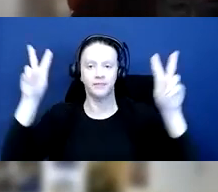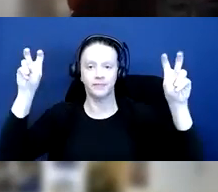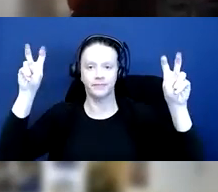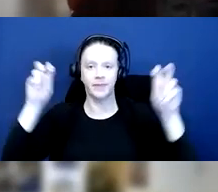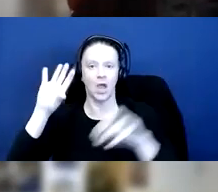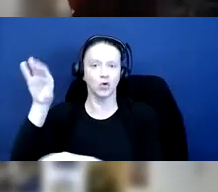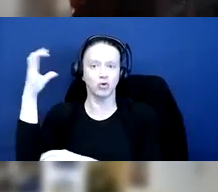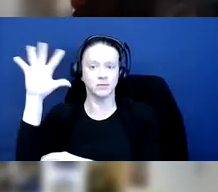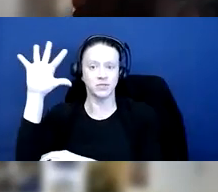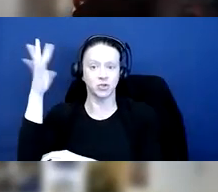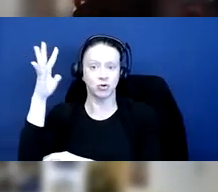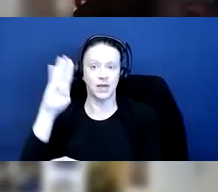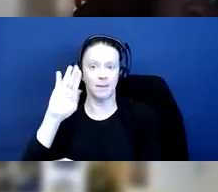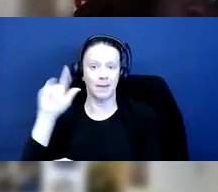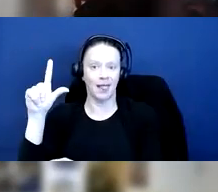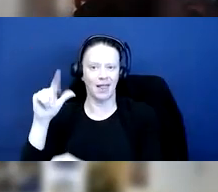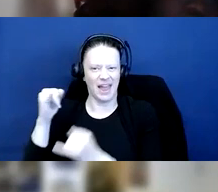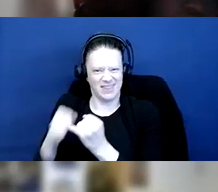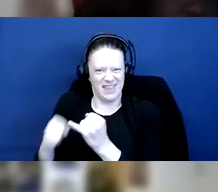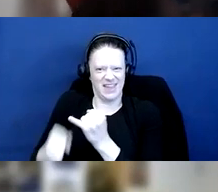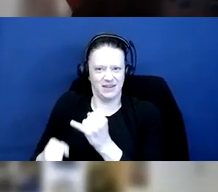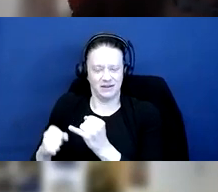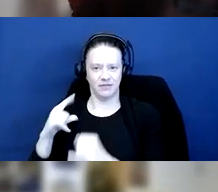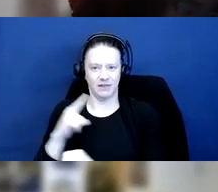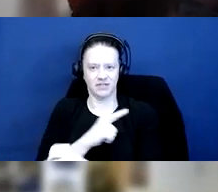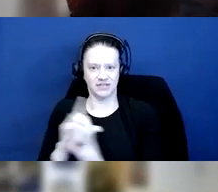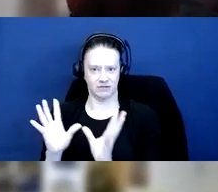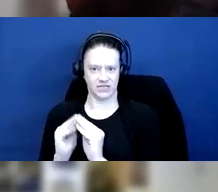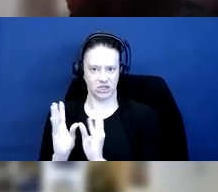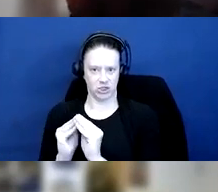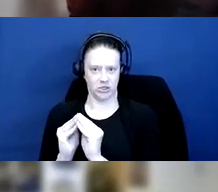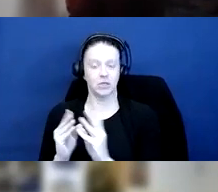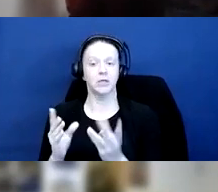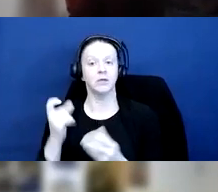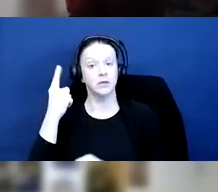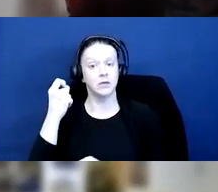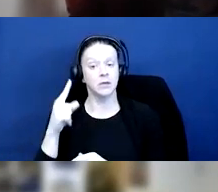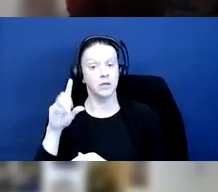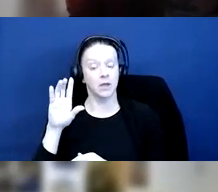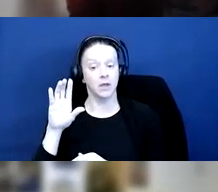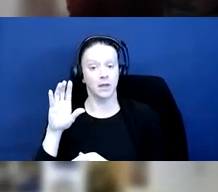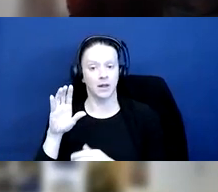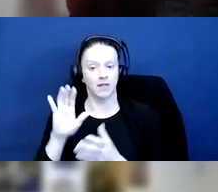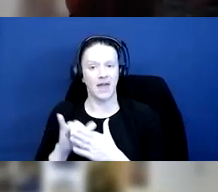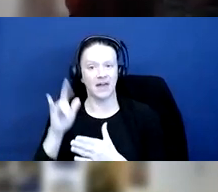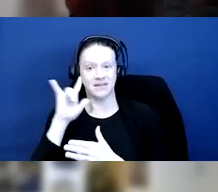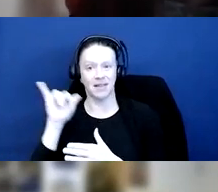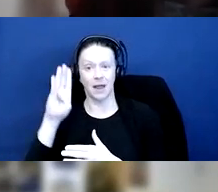at the end of the legislative session. And that sort of the bill that is the catch all of all